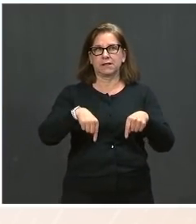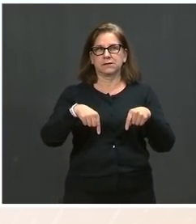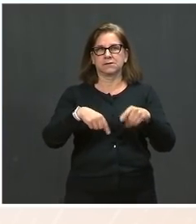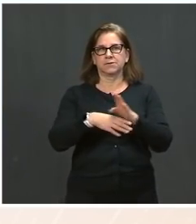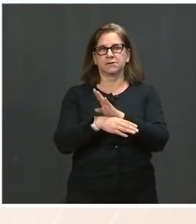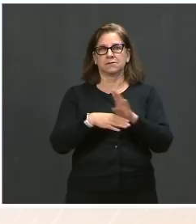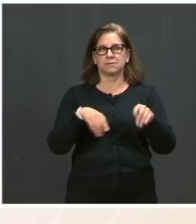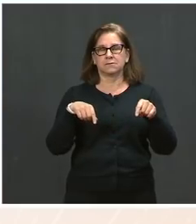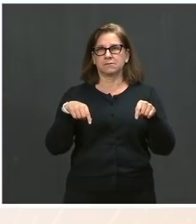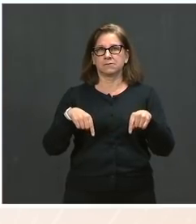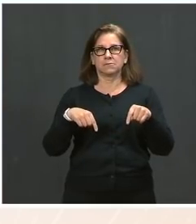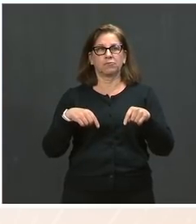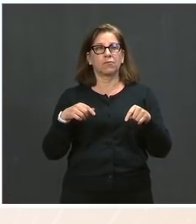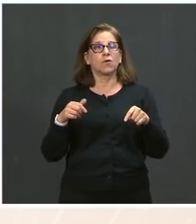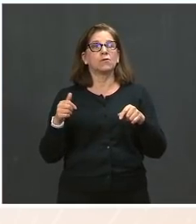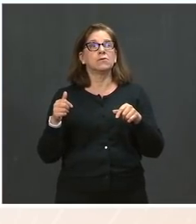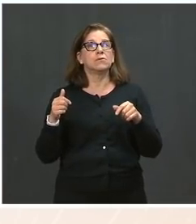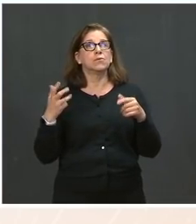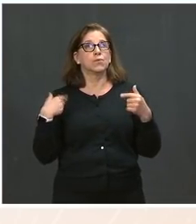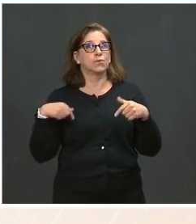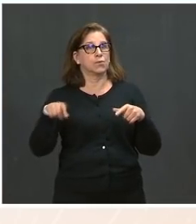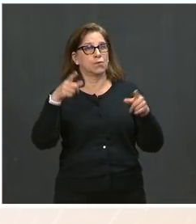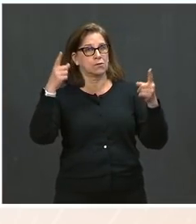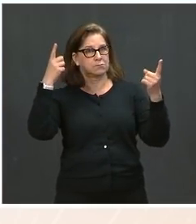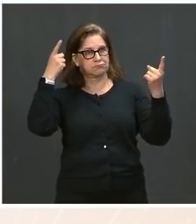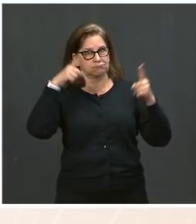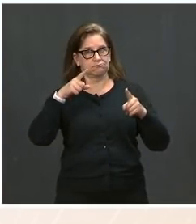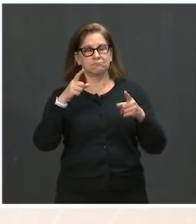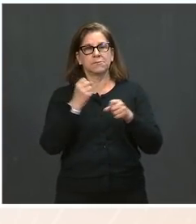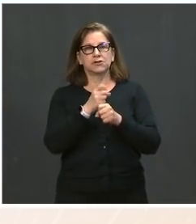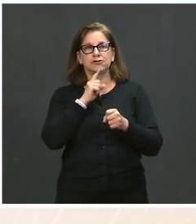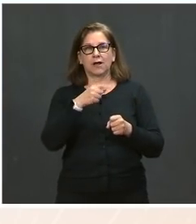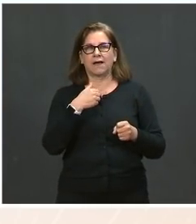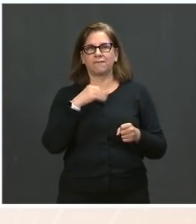that 40 percent of the benefits of the American Jobs Plan